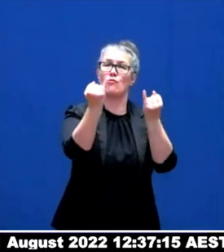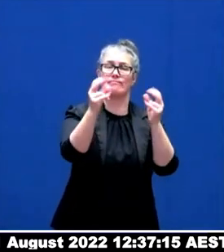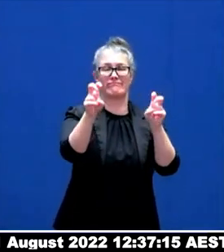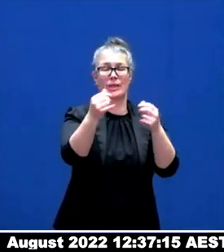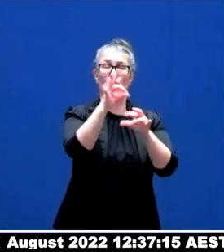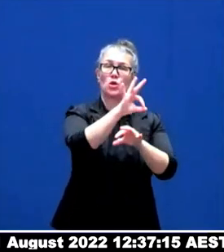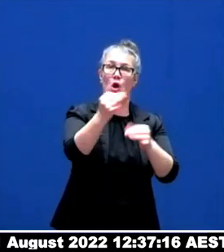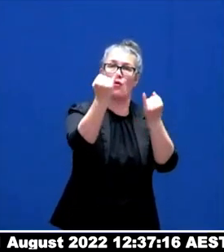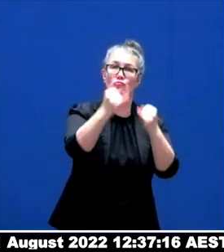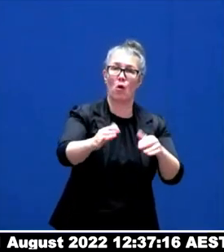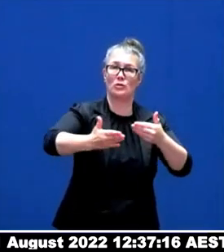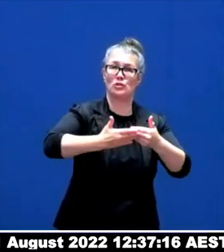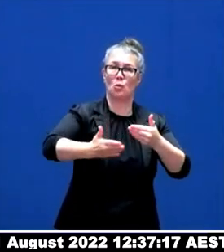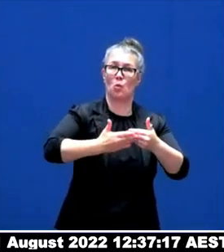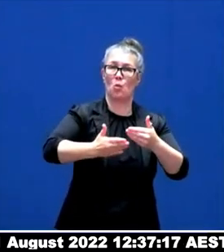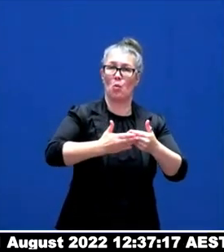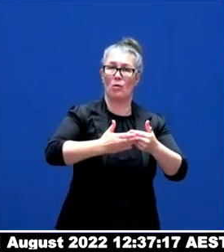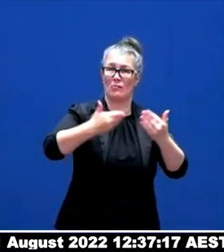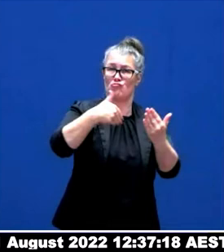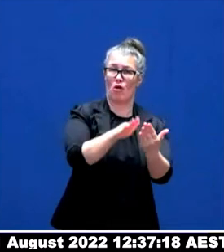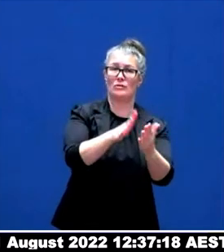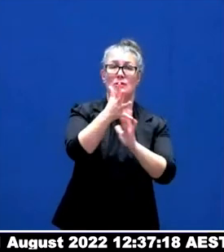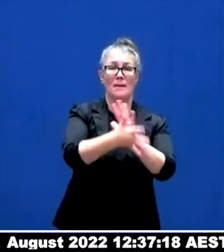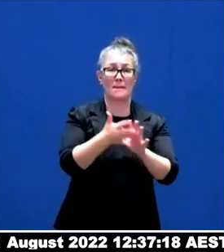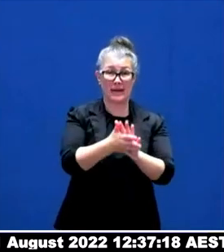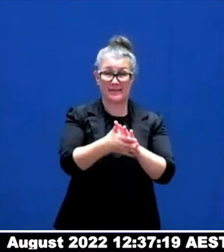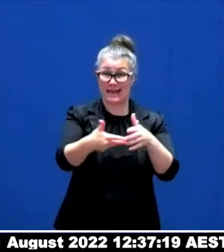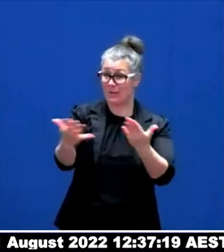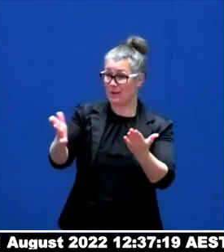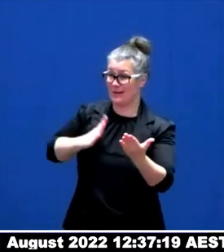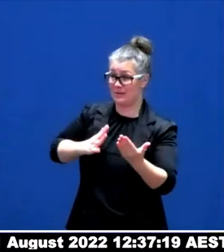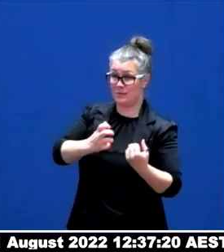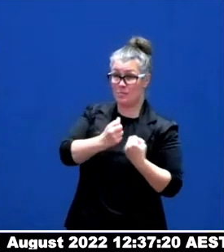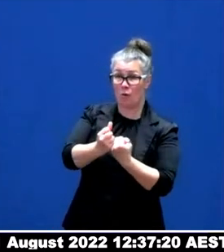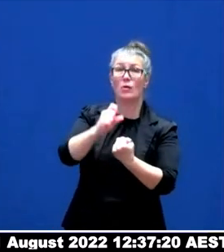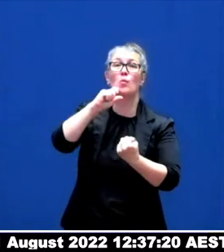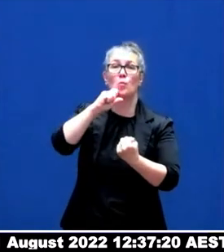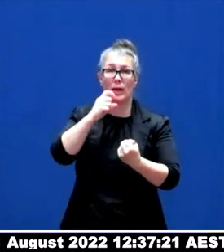service for support, they are supported into accommodation or case management or whatever